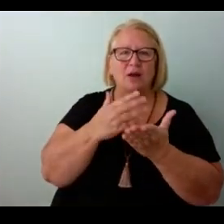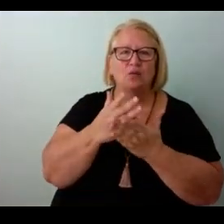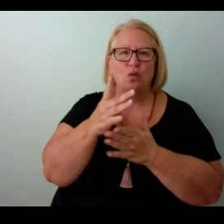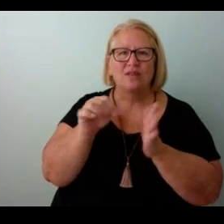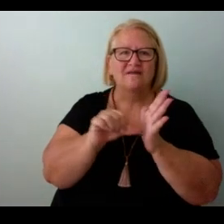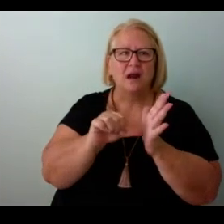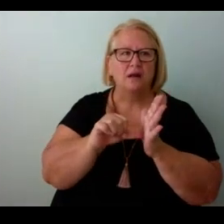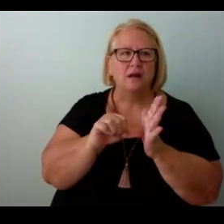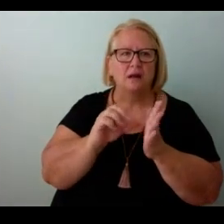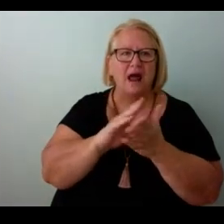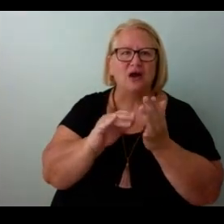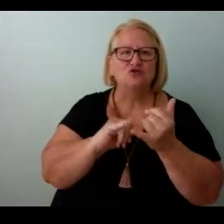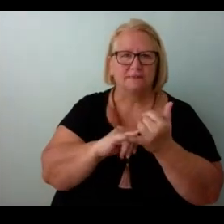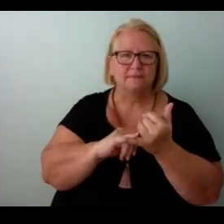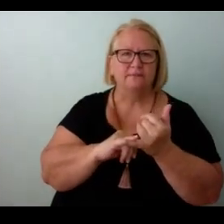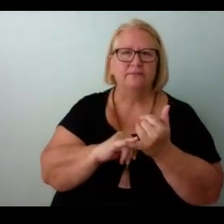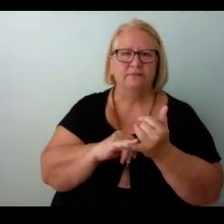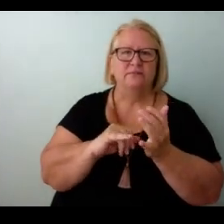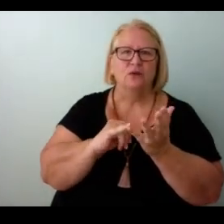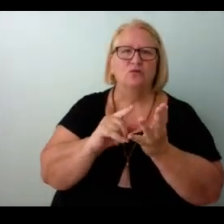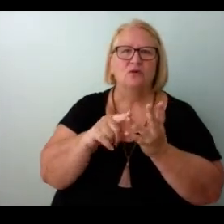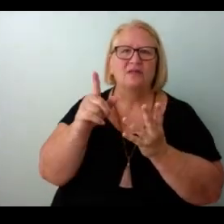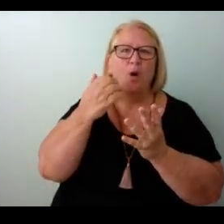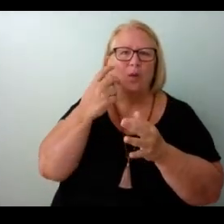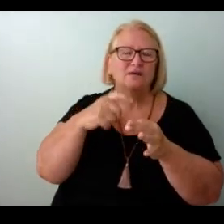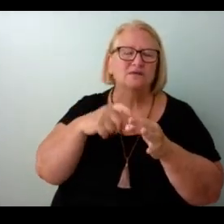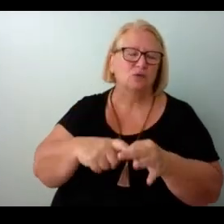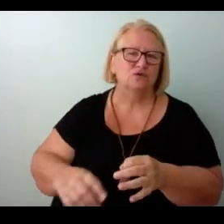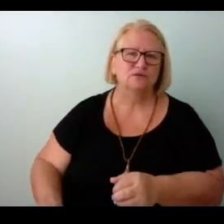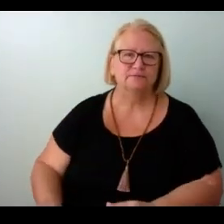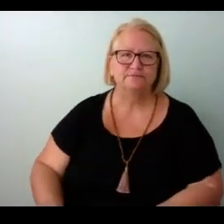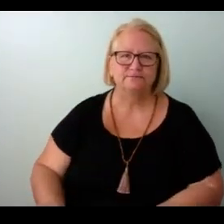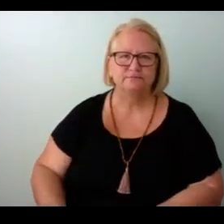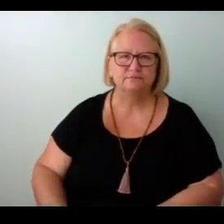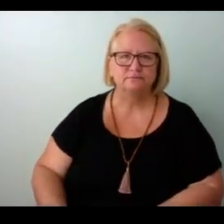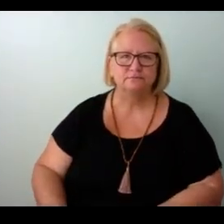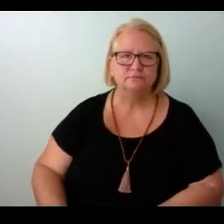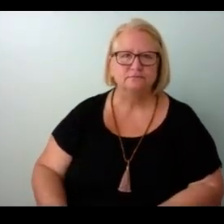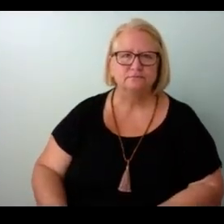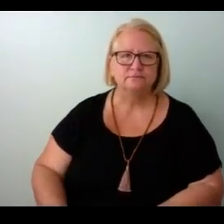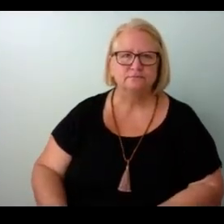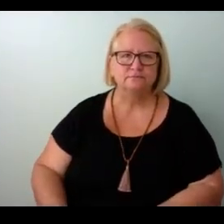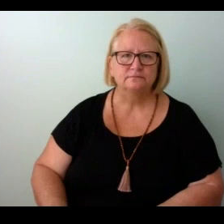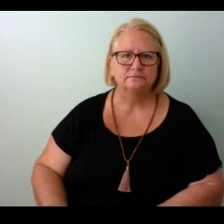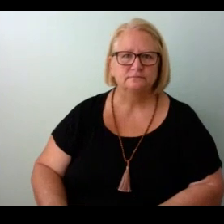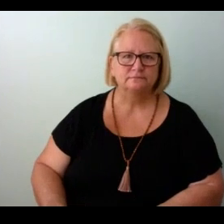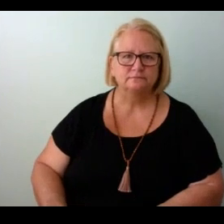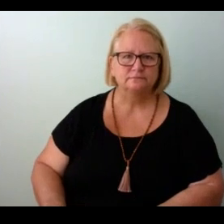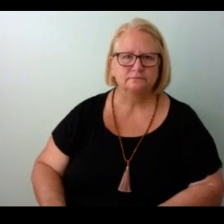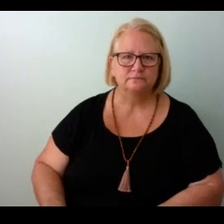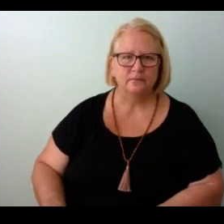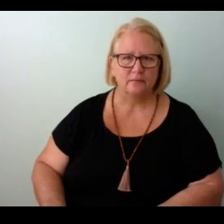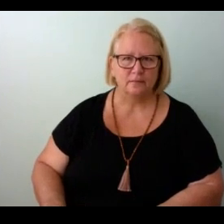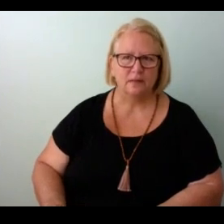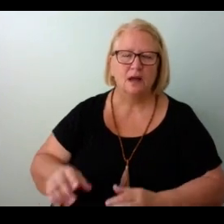after being caught with a life tenancy. I would say absolutely. Always get legal advice if you're changing a contract you're entering into with a bank lender or other service provider. Can we jump into mortgage relief thresholds.